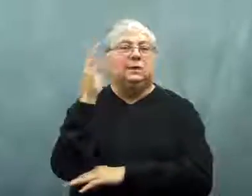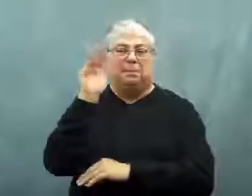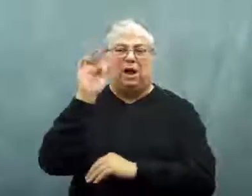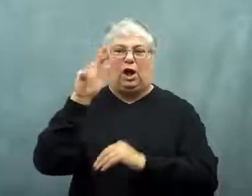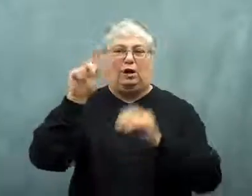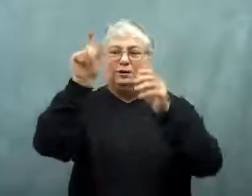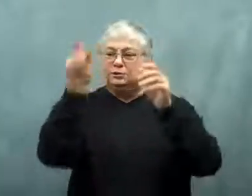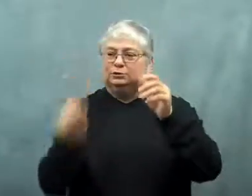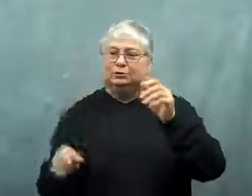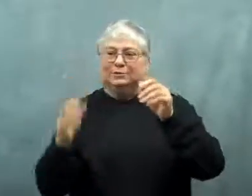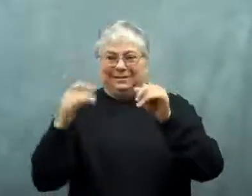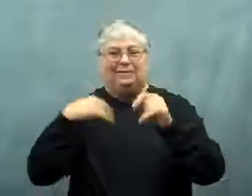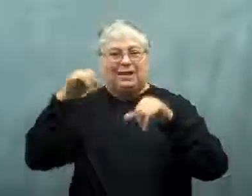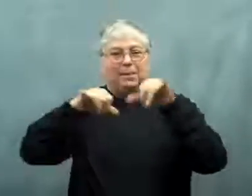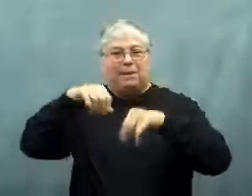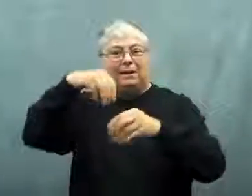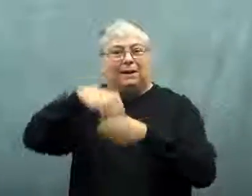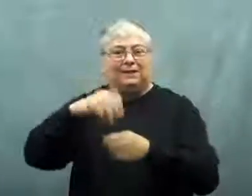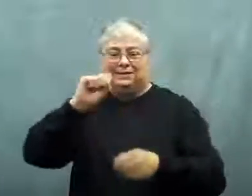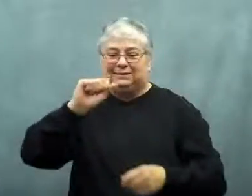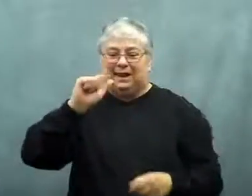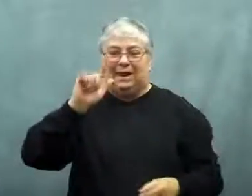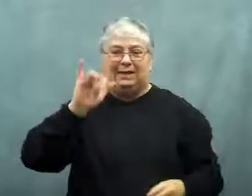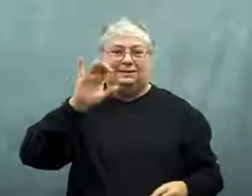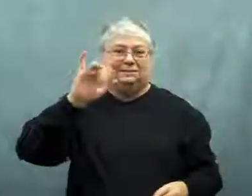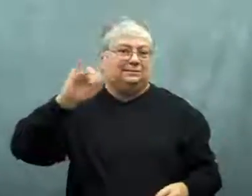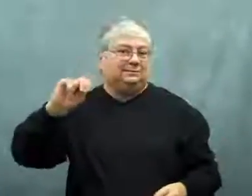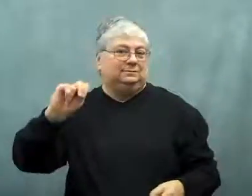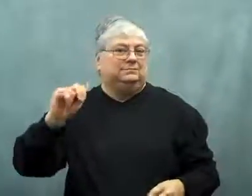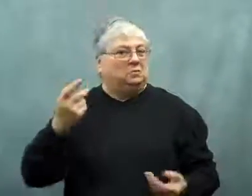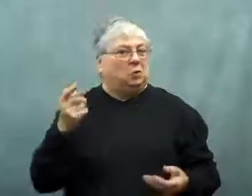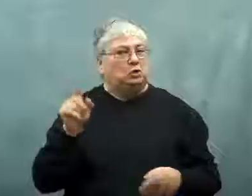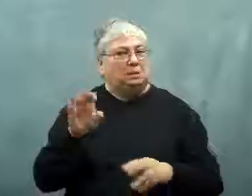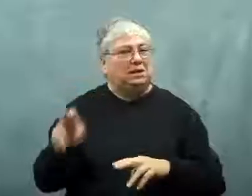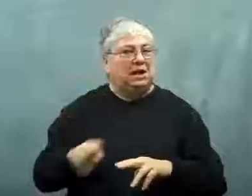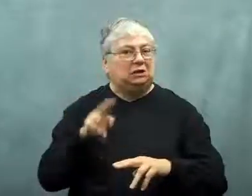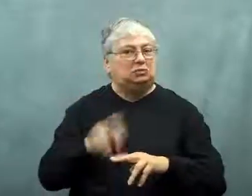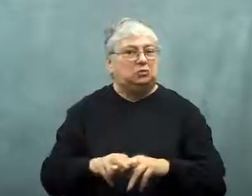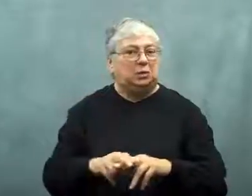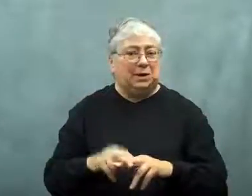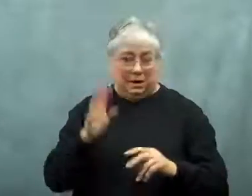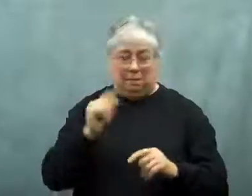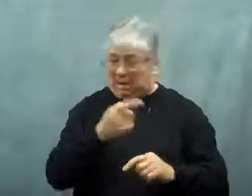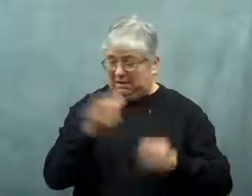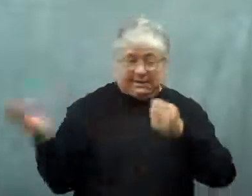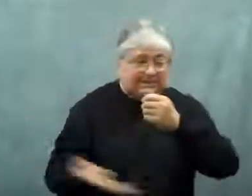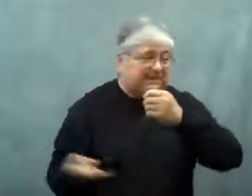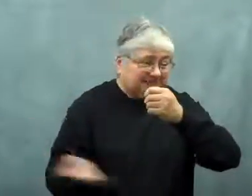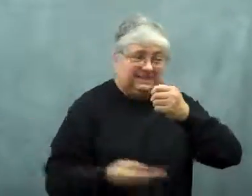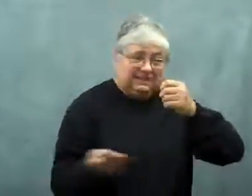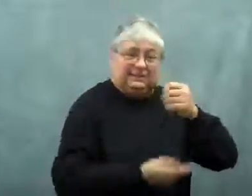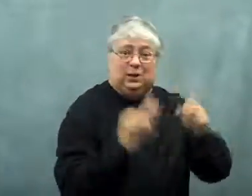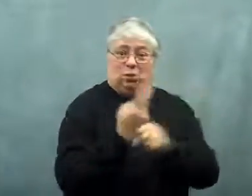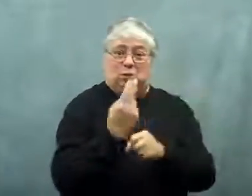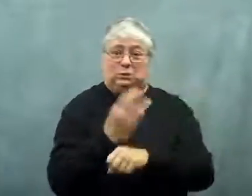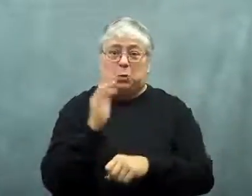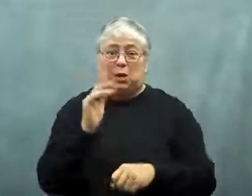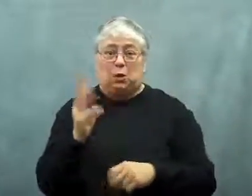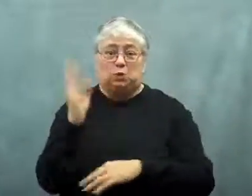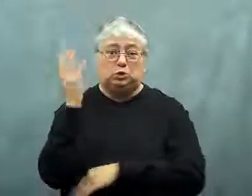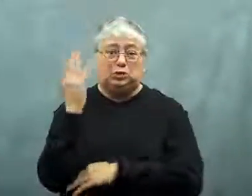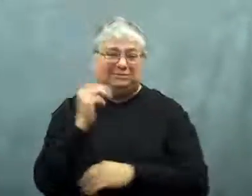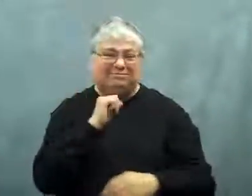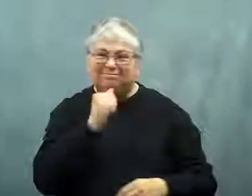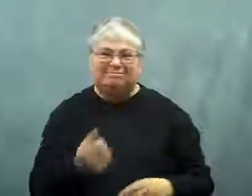The bark of those trees has salicin, a natural compound.